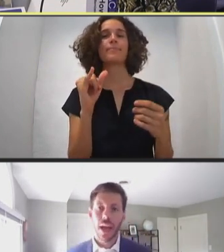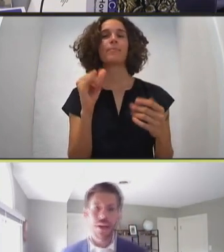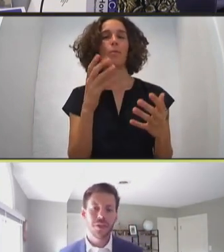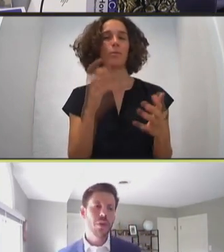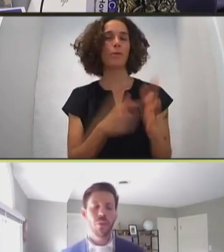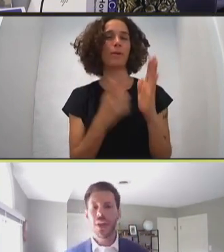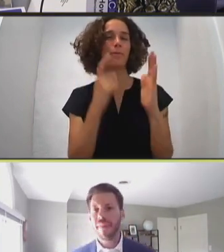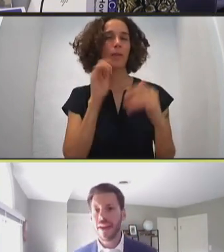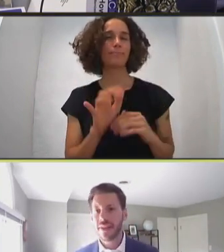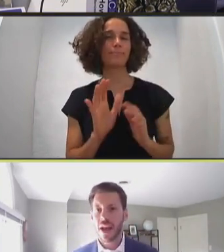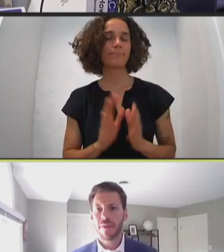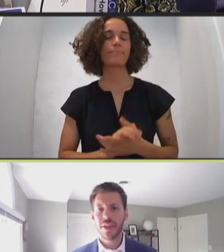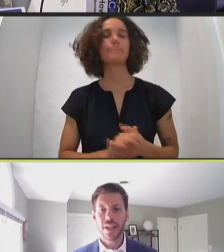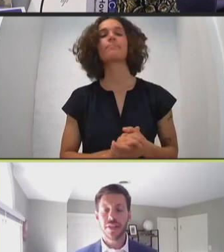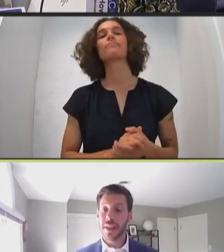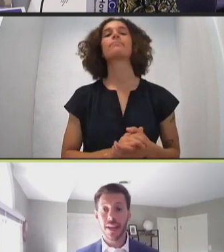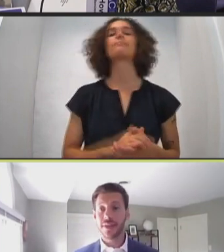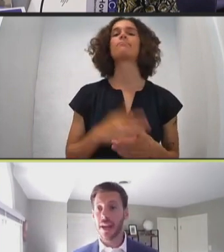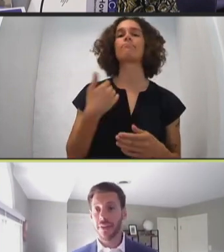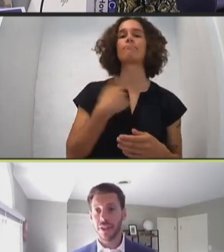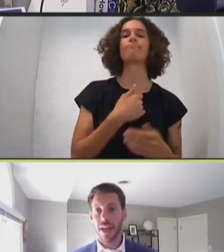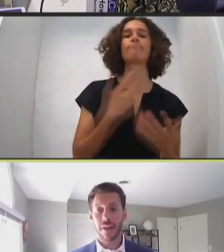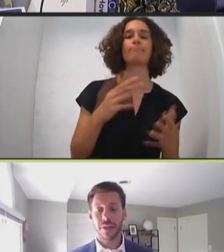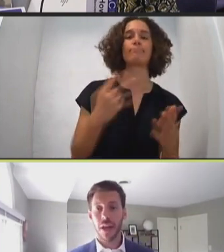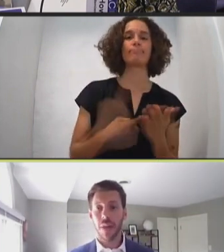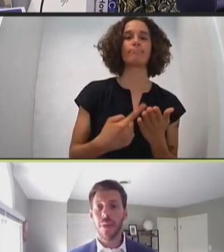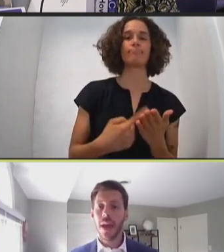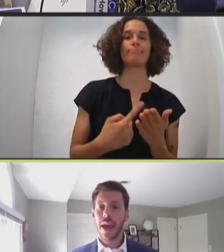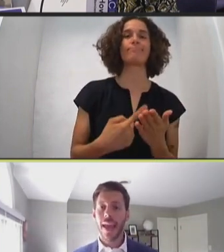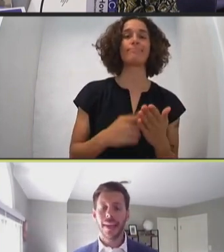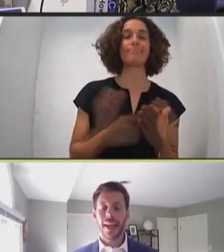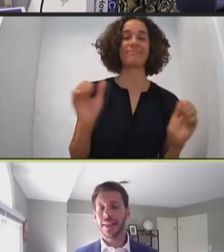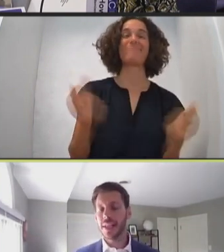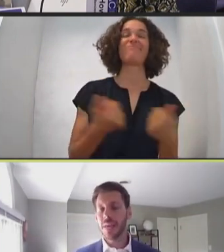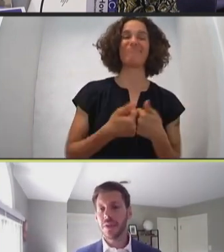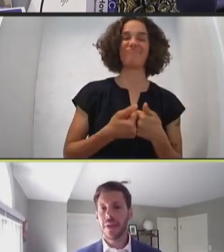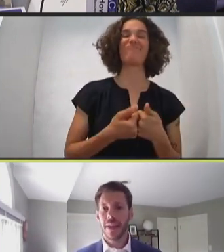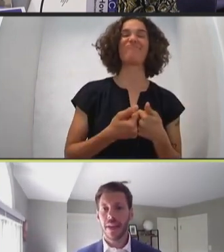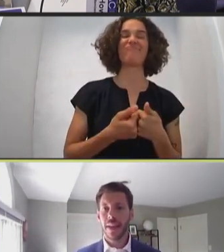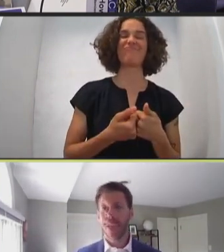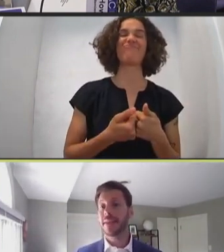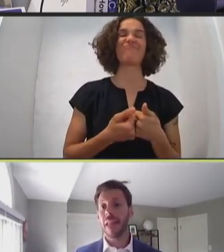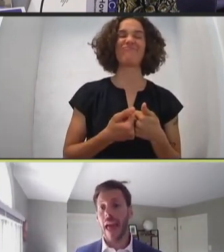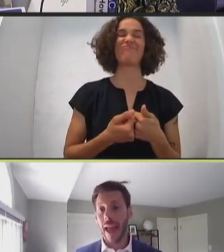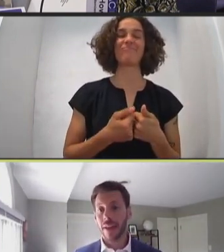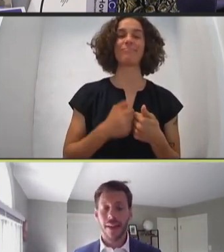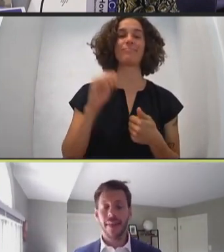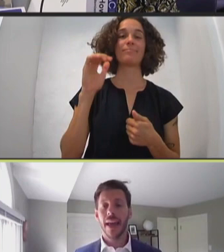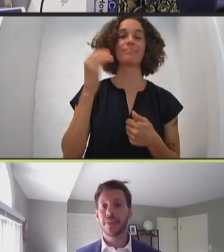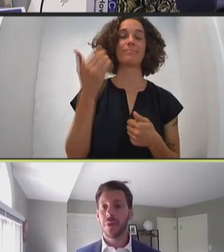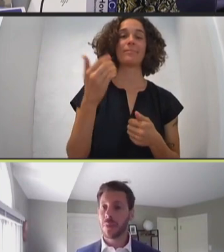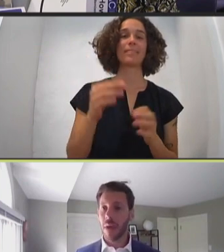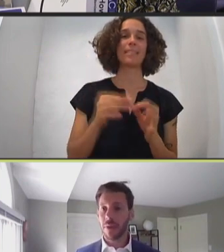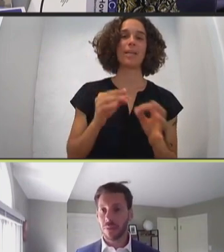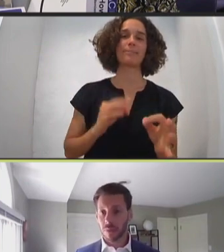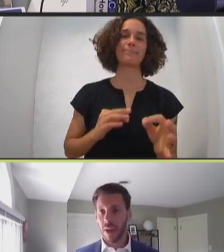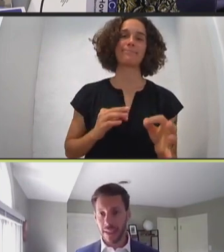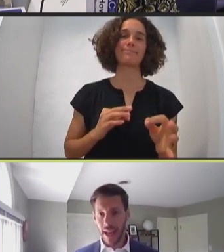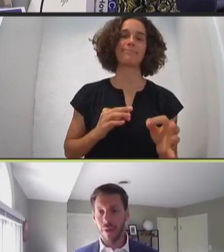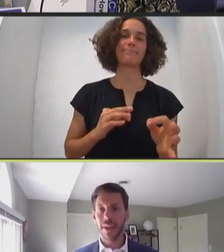Chris Regal: Yeah. So, we have had these conversations. That is definitely a challenge. And it seems to me that it's a lag. And that's the problem right now